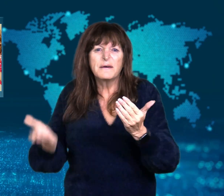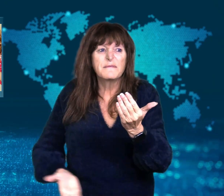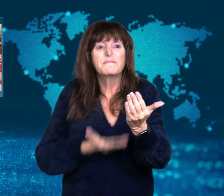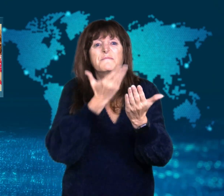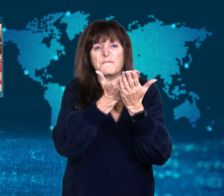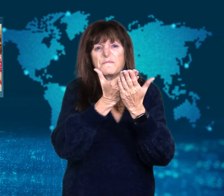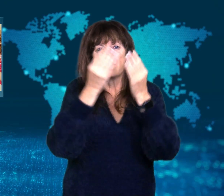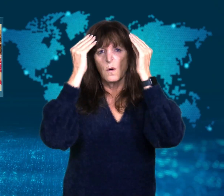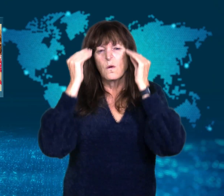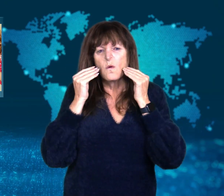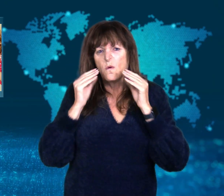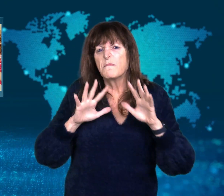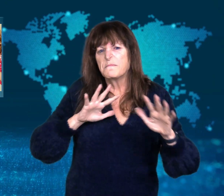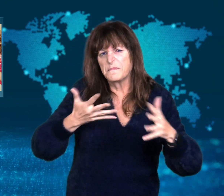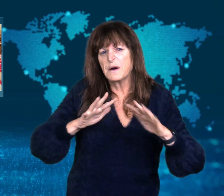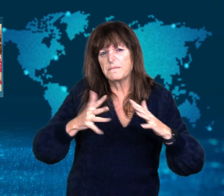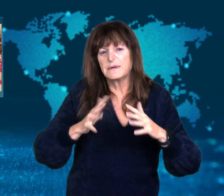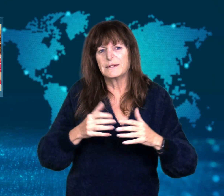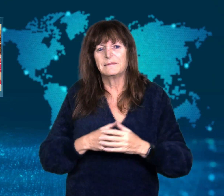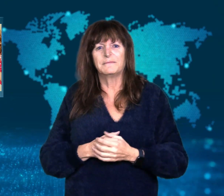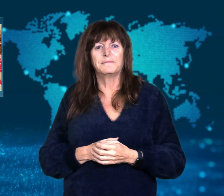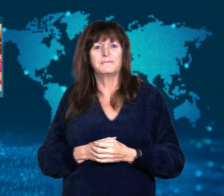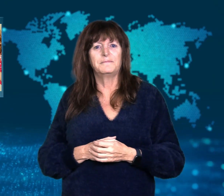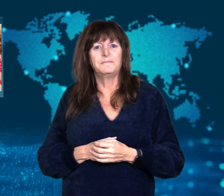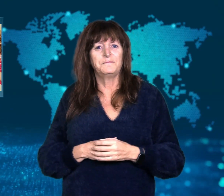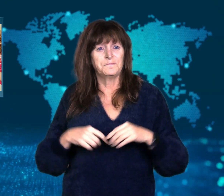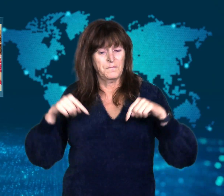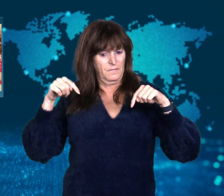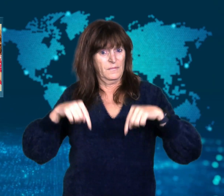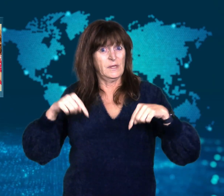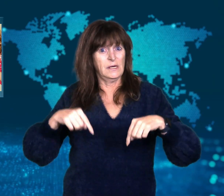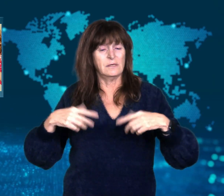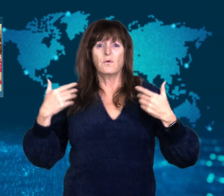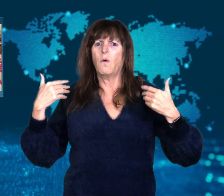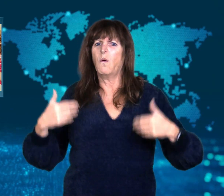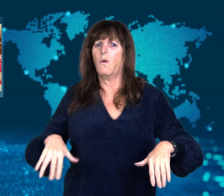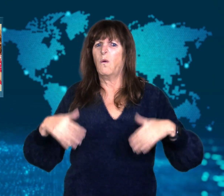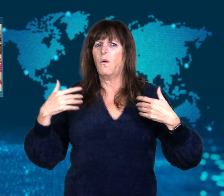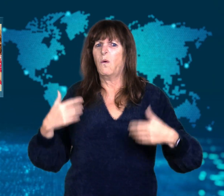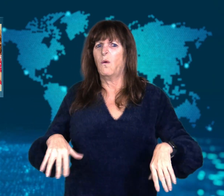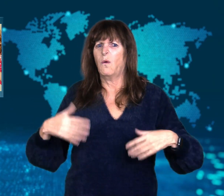says they will probably file a lawsuit as well.